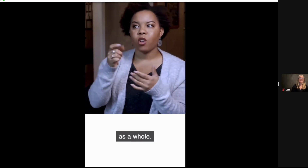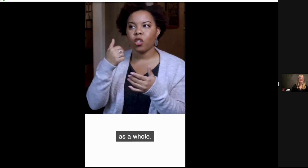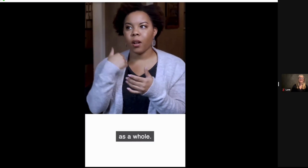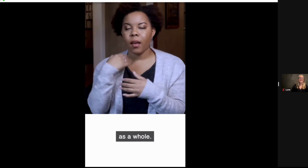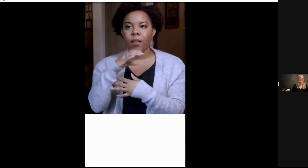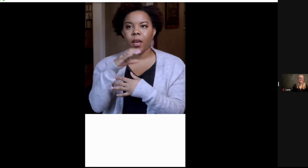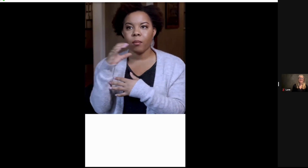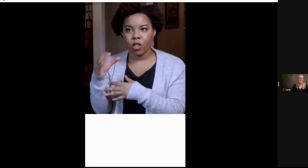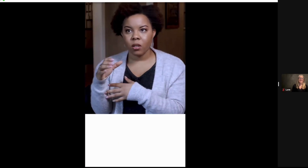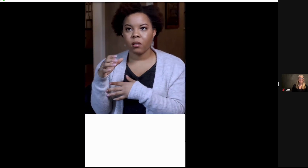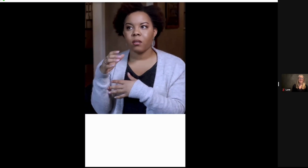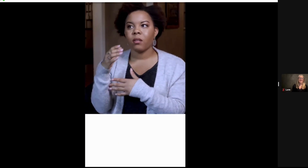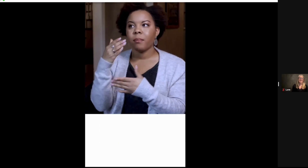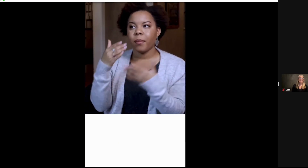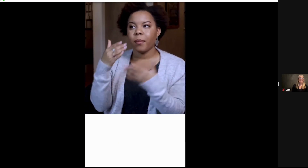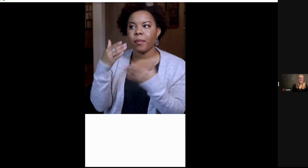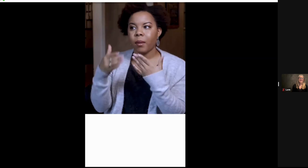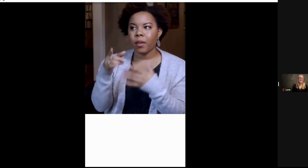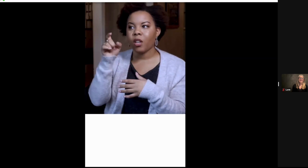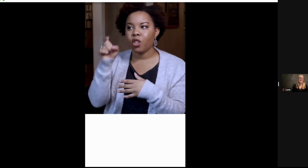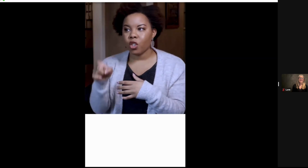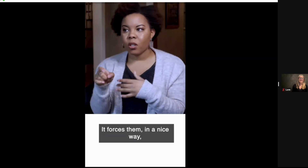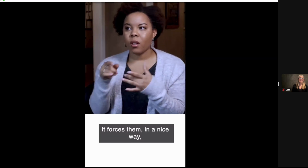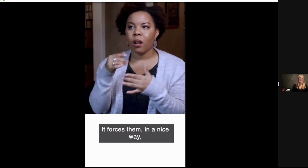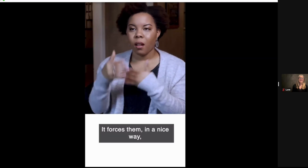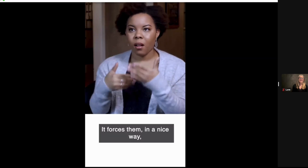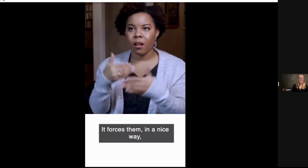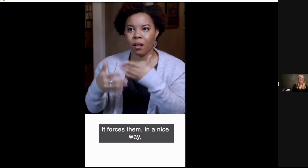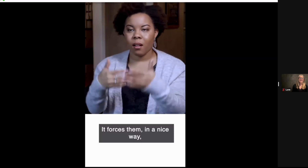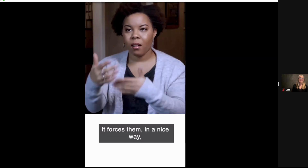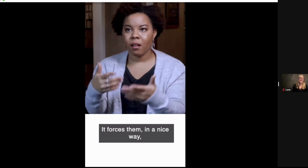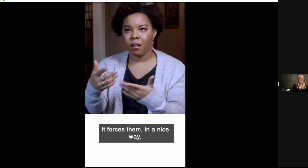turned on because it forces them to rethink accessibility as a whole.